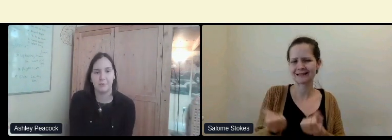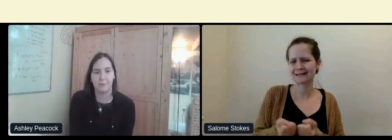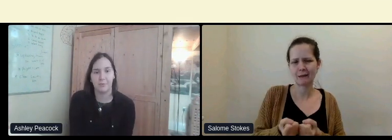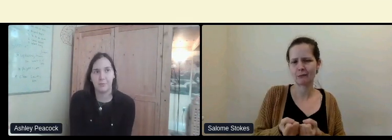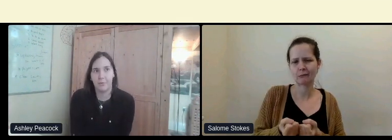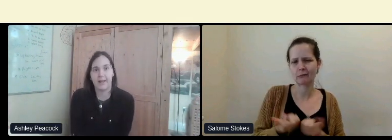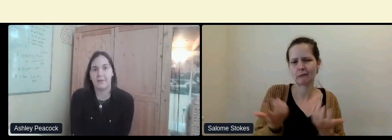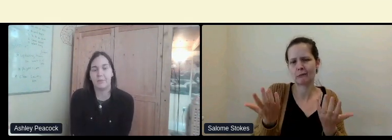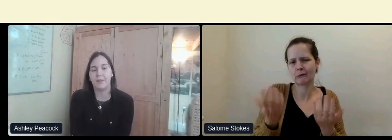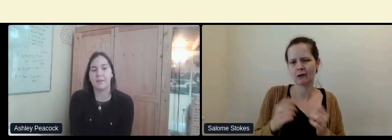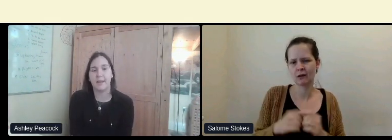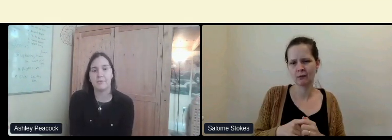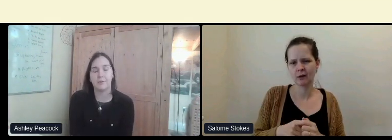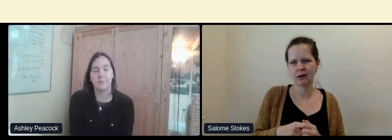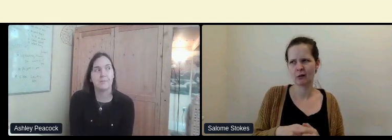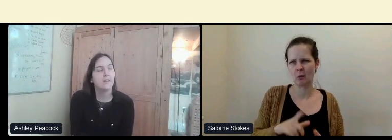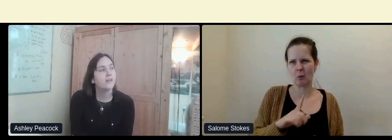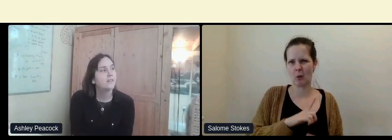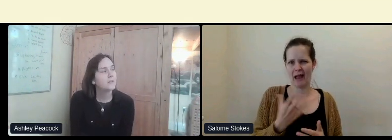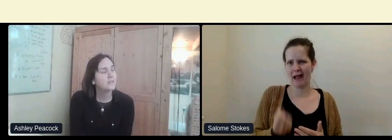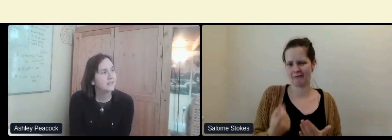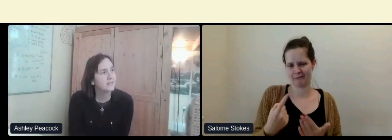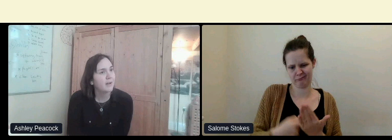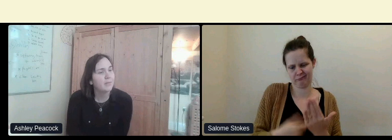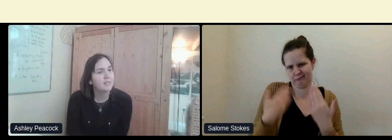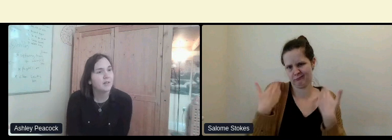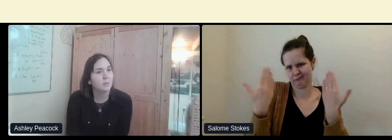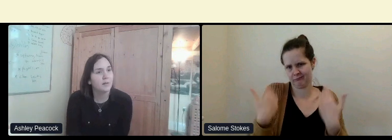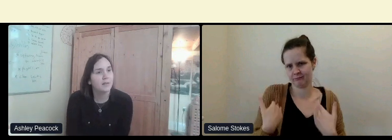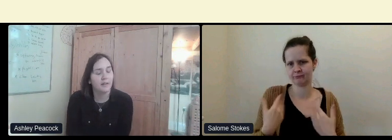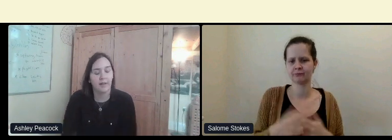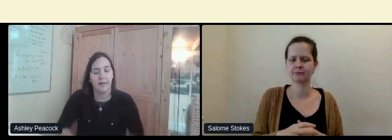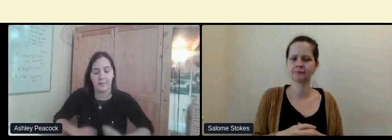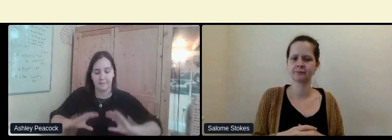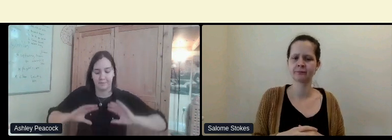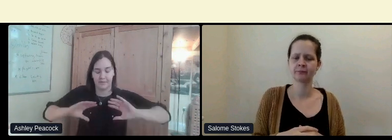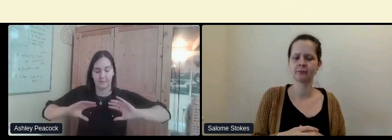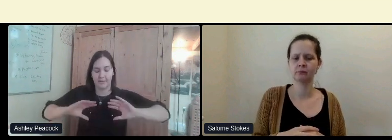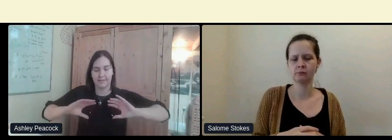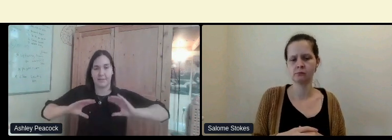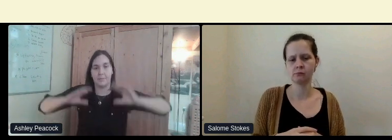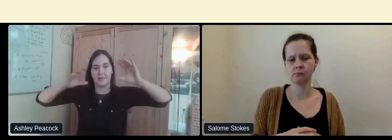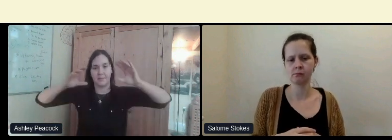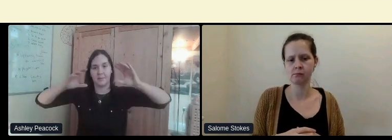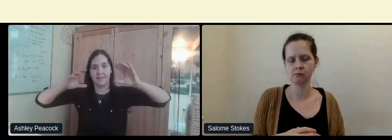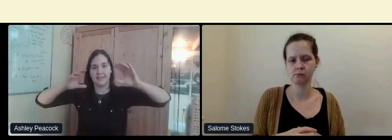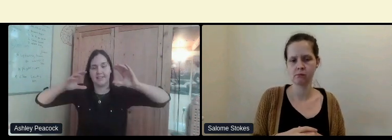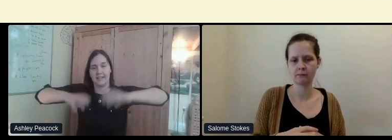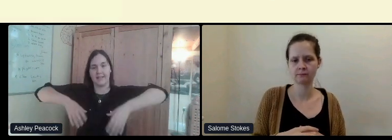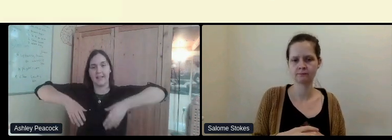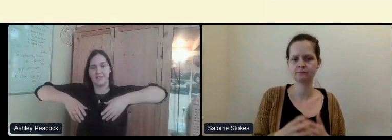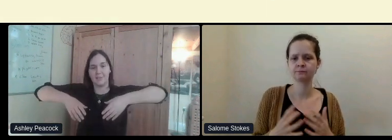why and where they came from. There was this experiment done by putting some monkeys in a cage